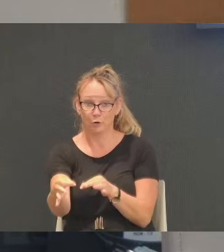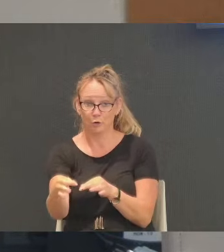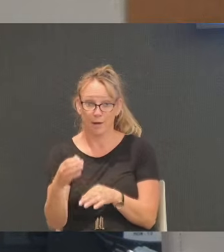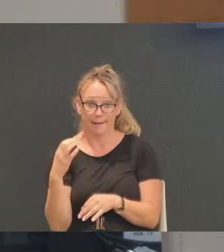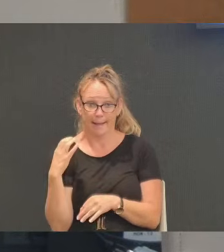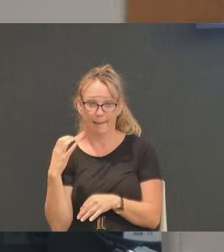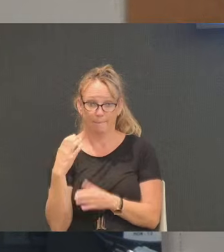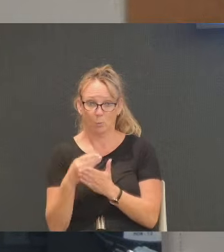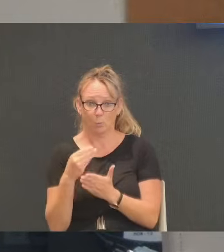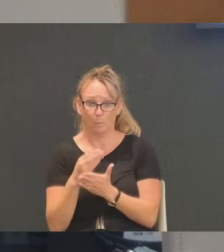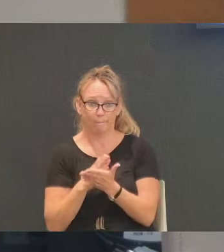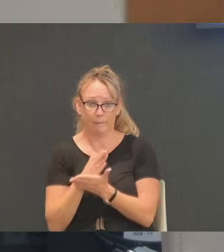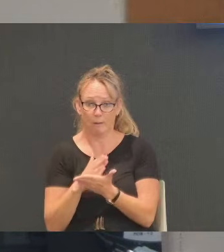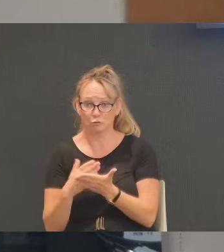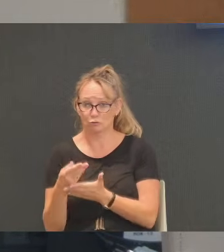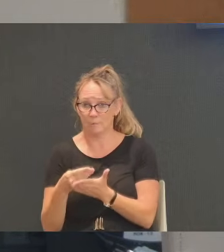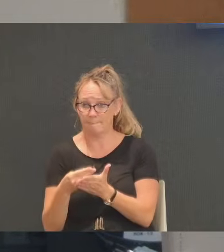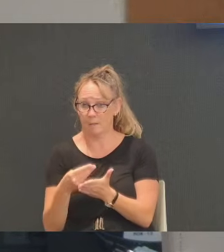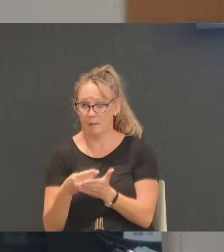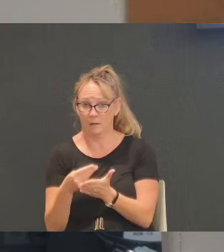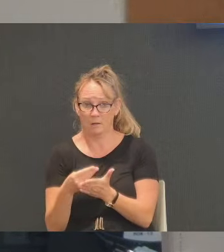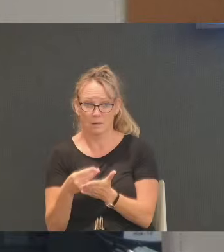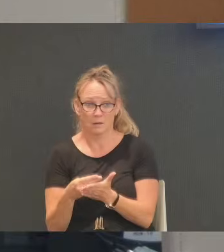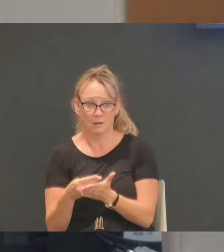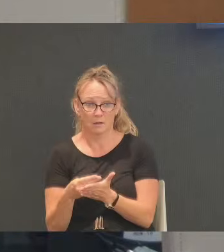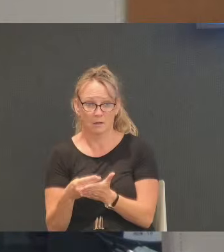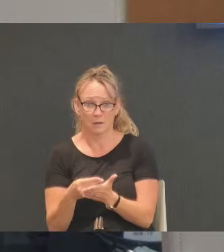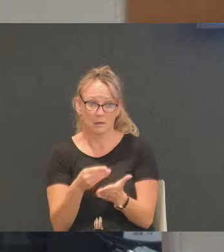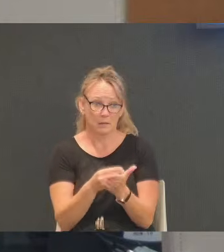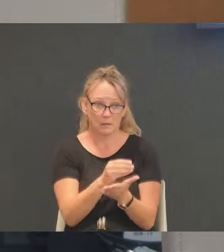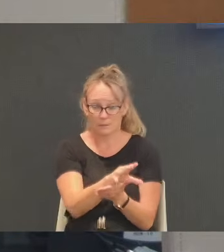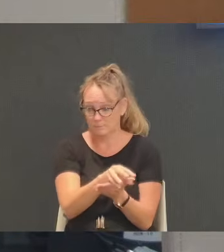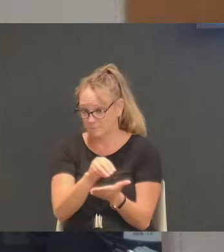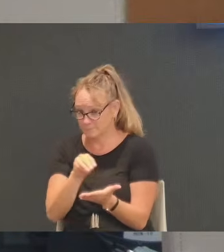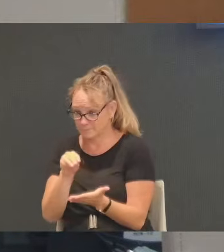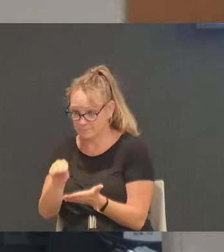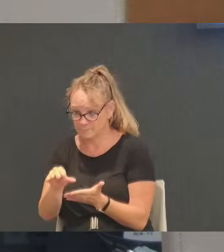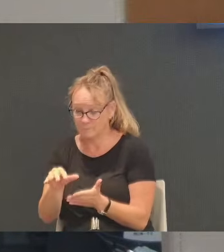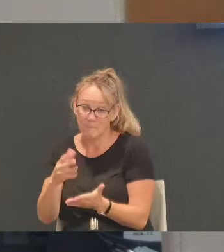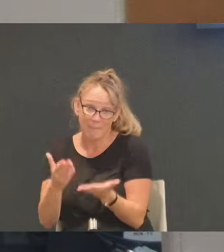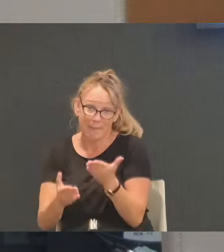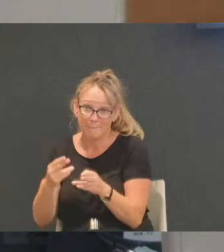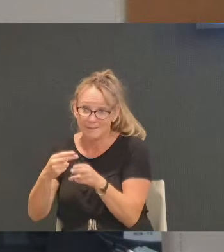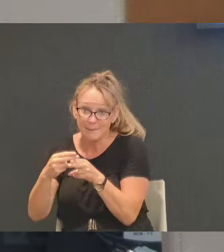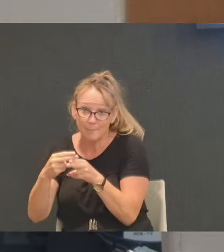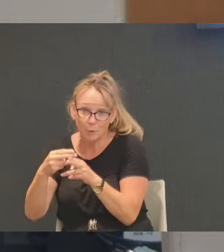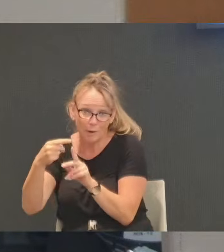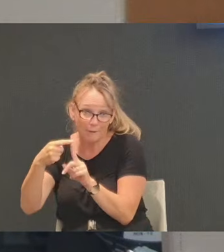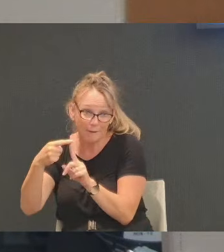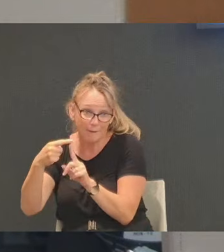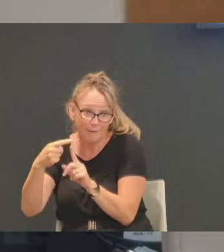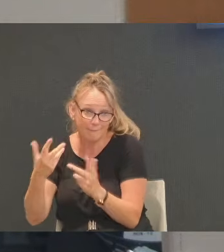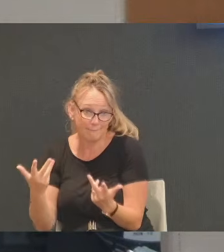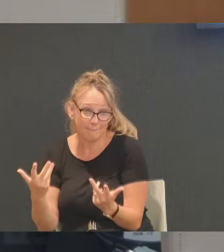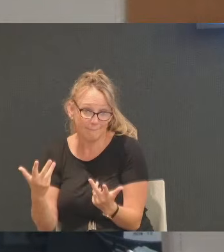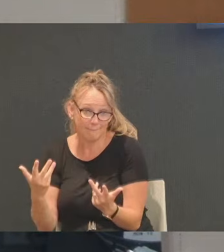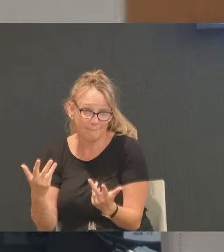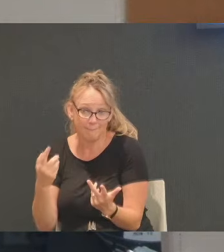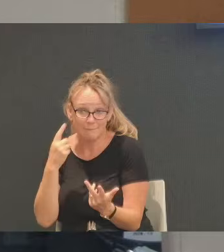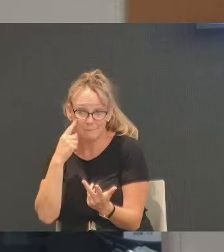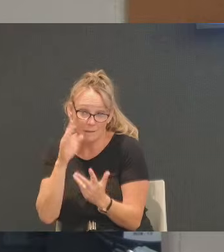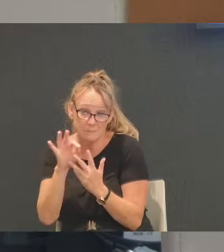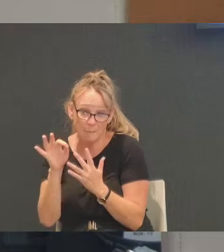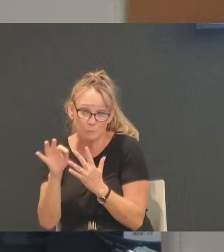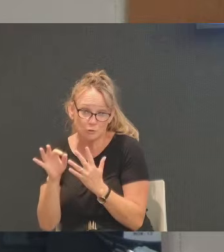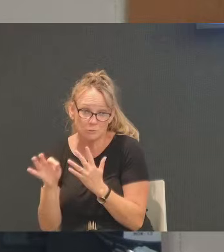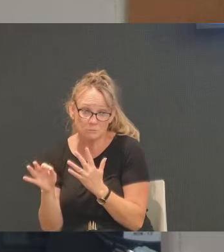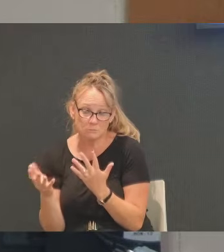some of those dollars into something temporary. I think all I think that's on the table. Um,